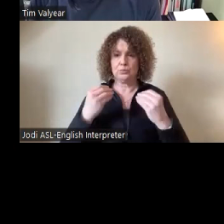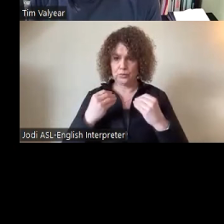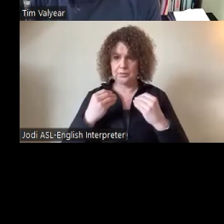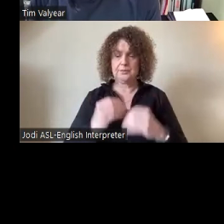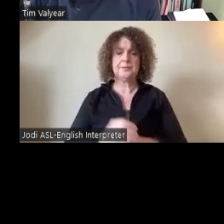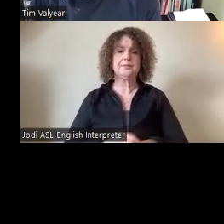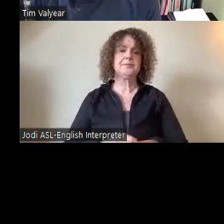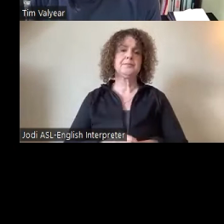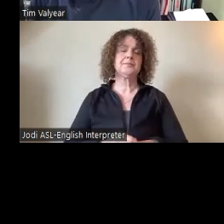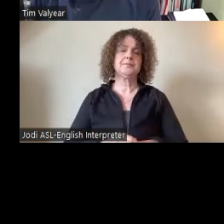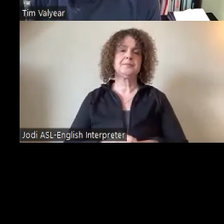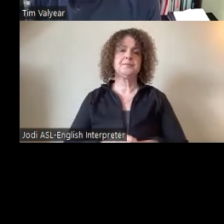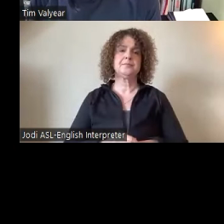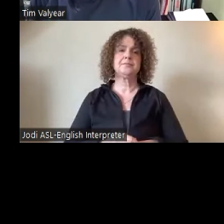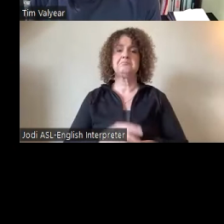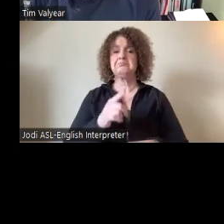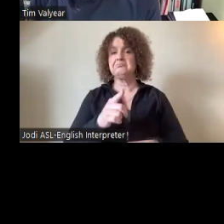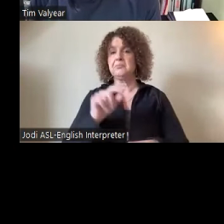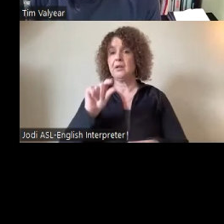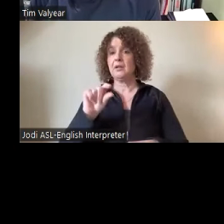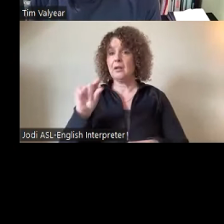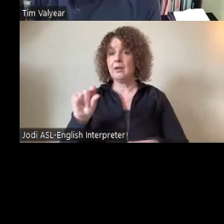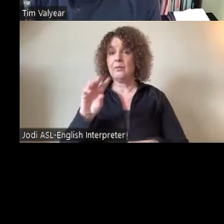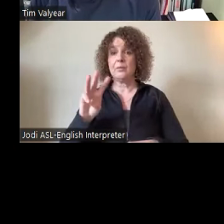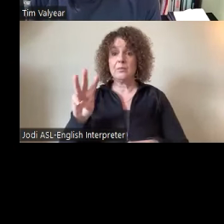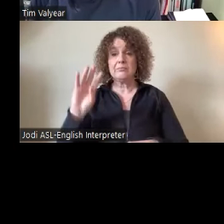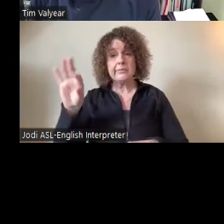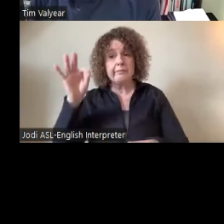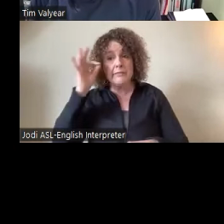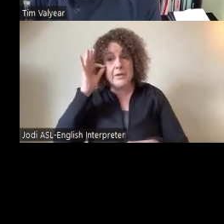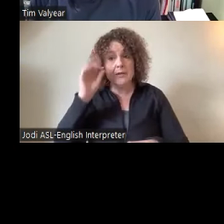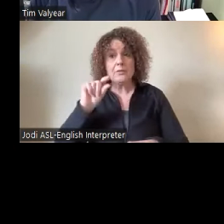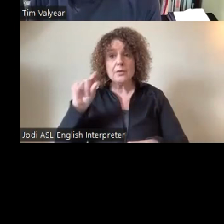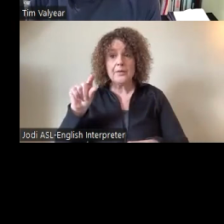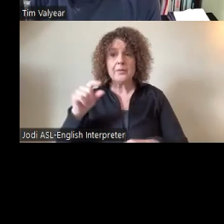how to have more videos on putting on isolation